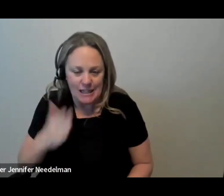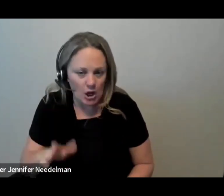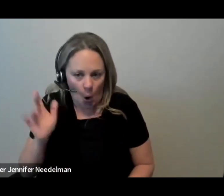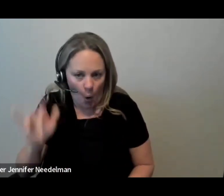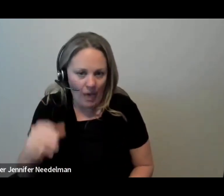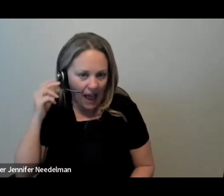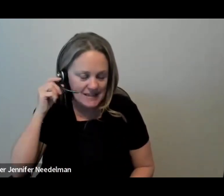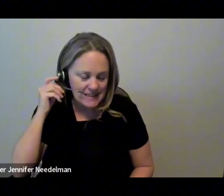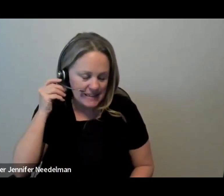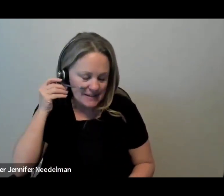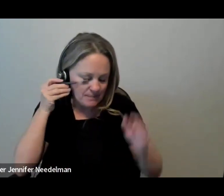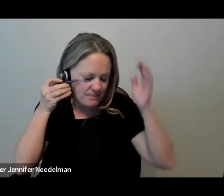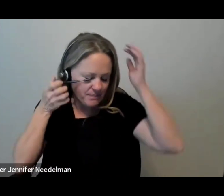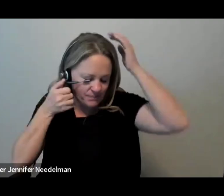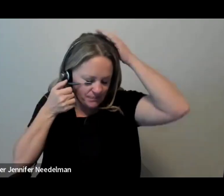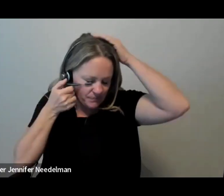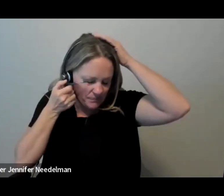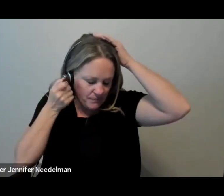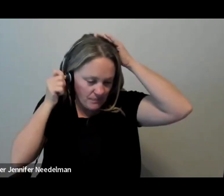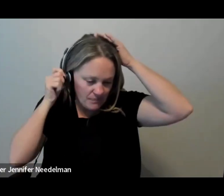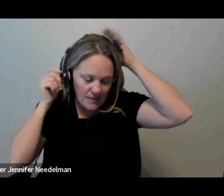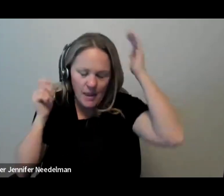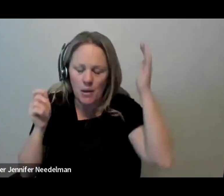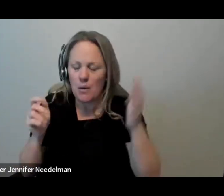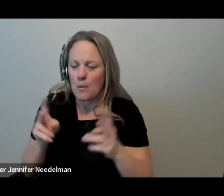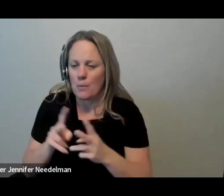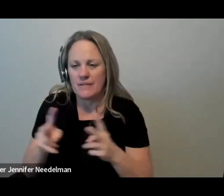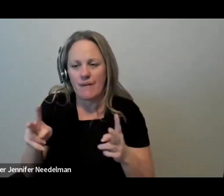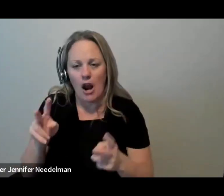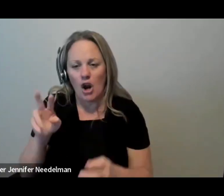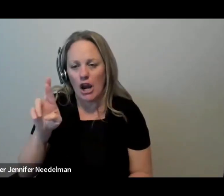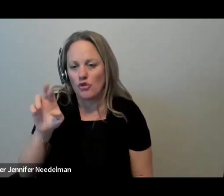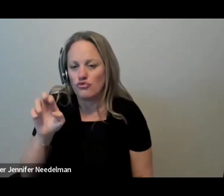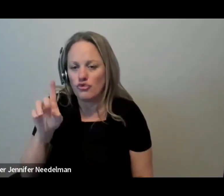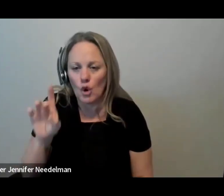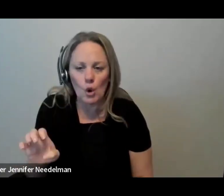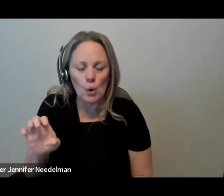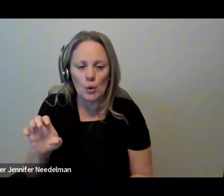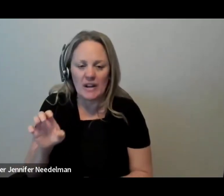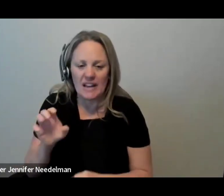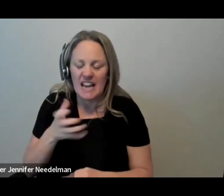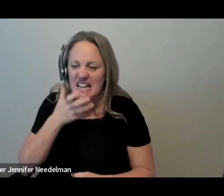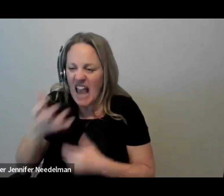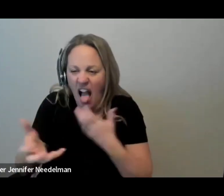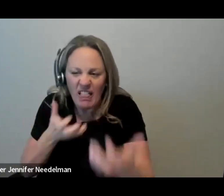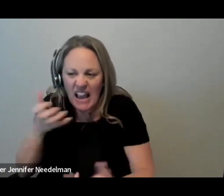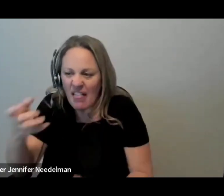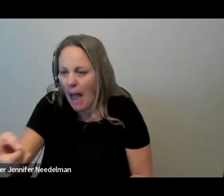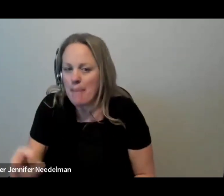and just was, is being very rude and yelling and like, and I think about that situation as like an extreme.